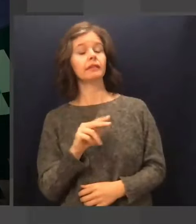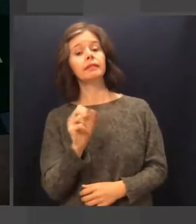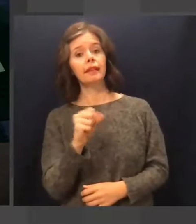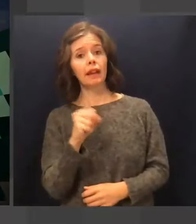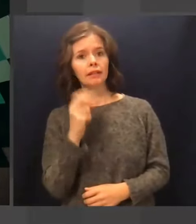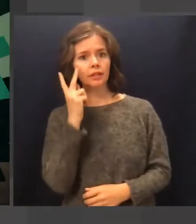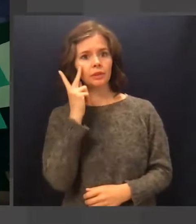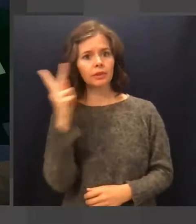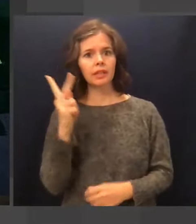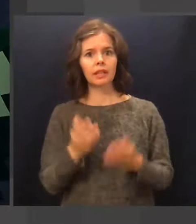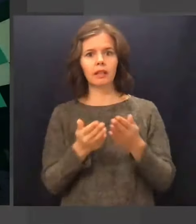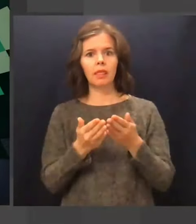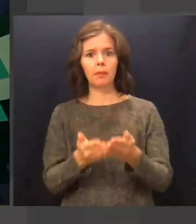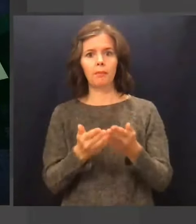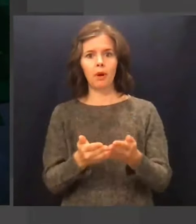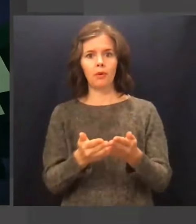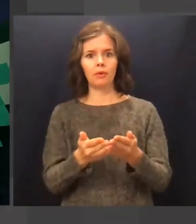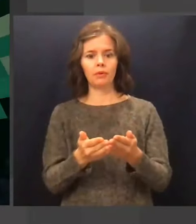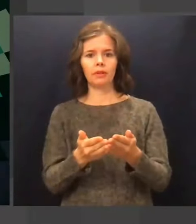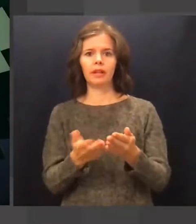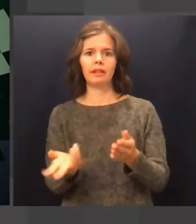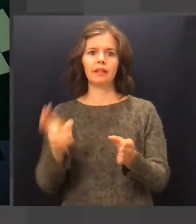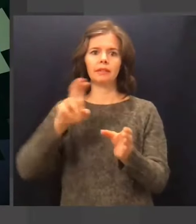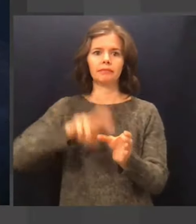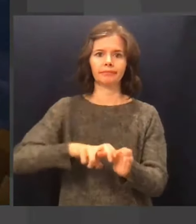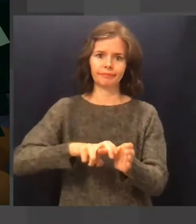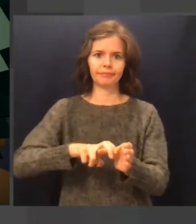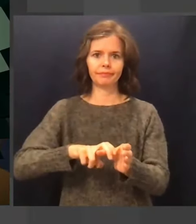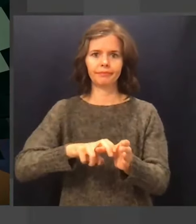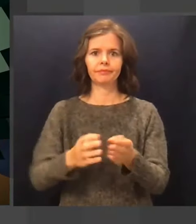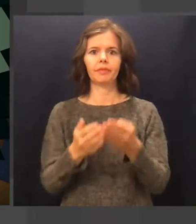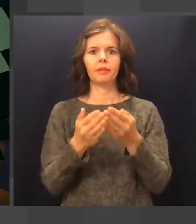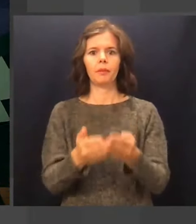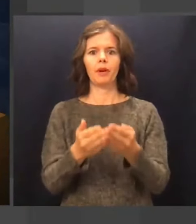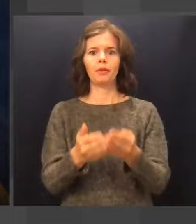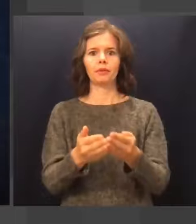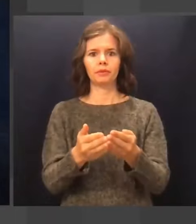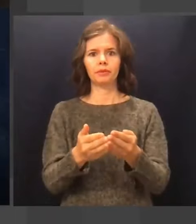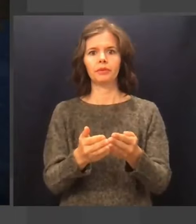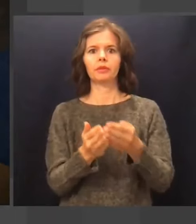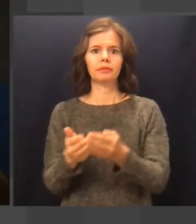SO YOU'LL SEE THAT OUR PLAYER